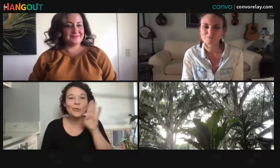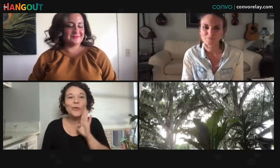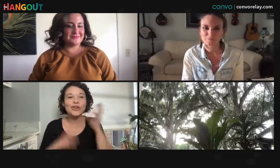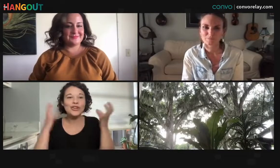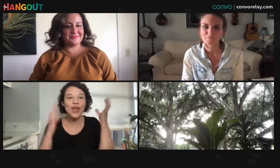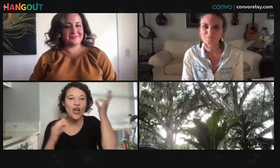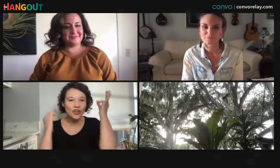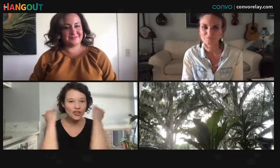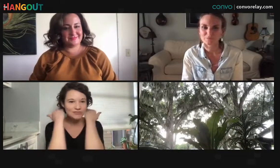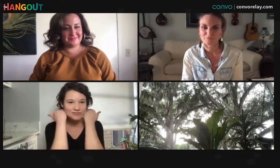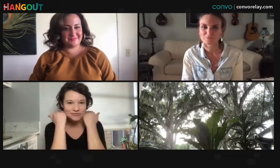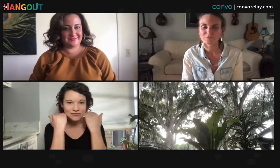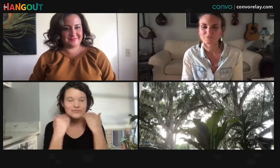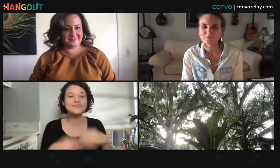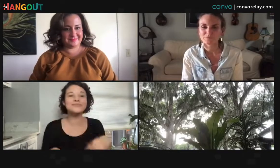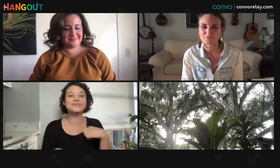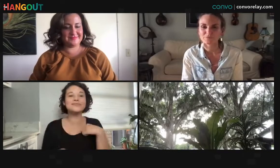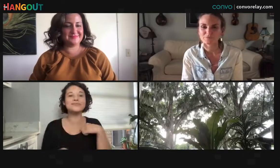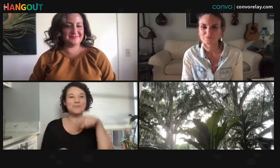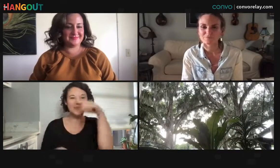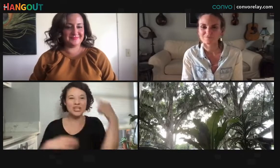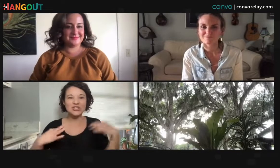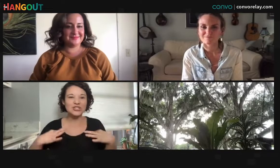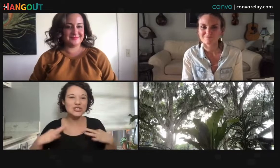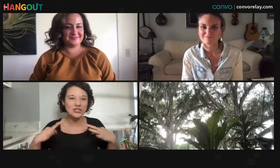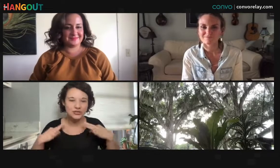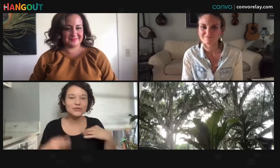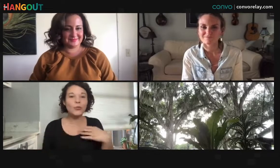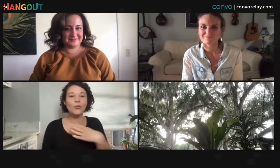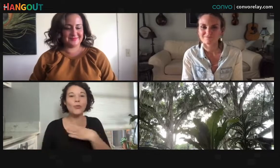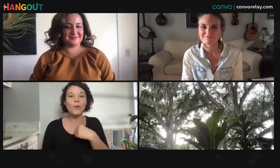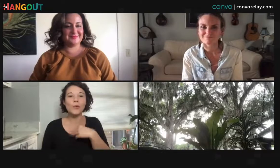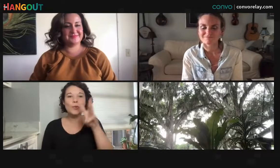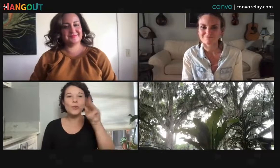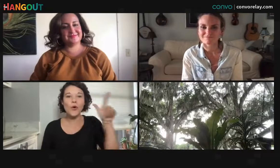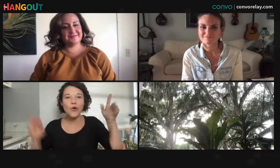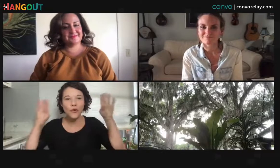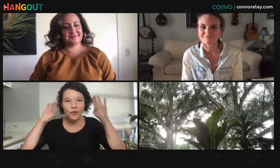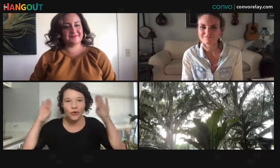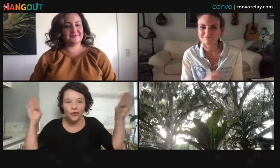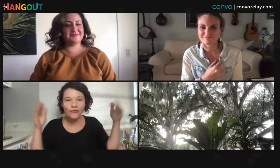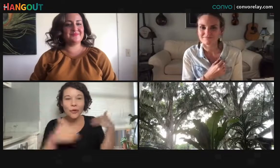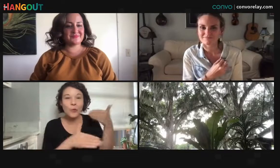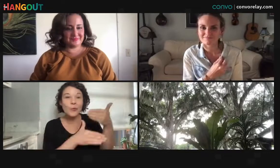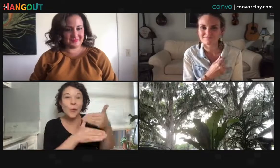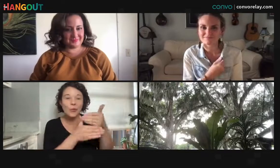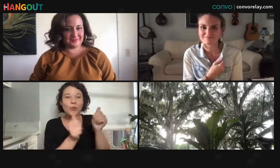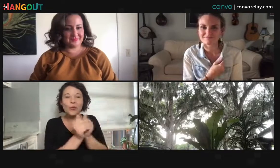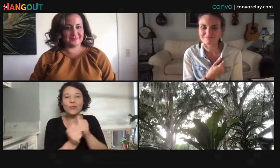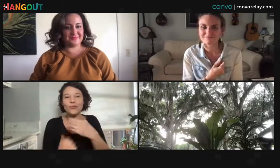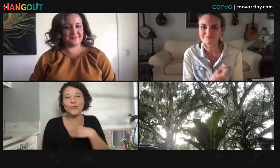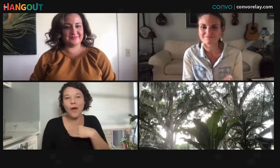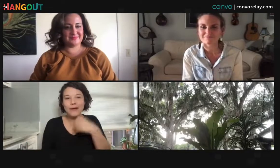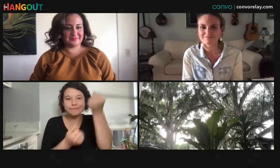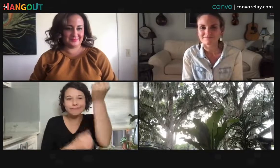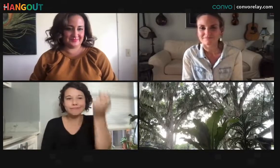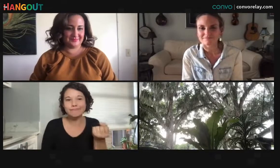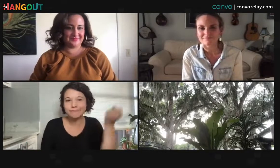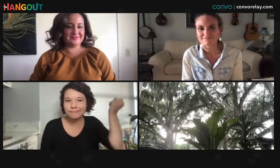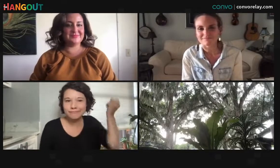and i am a brown person with short brown i am mallory i have short brown hair curly i'm